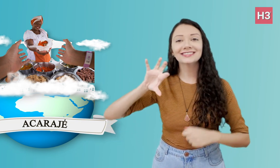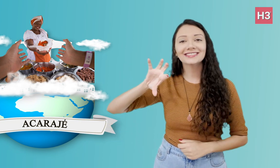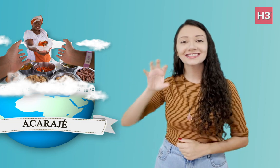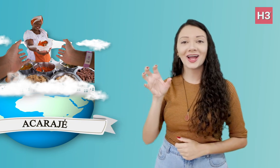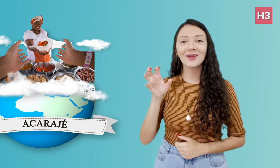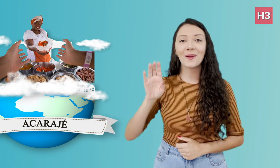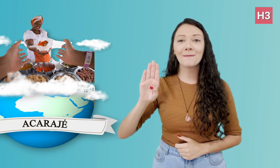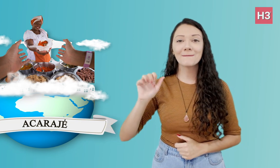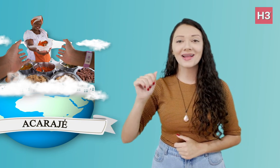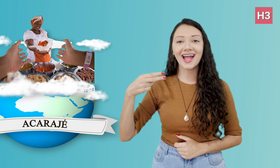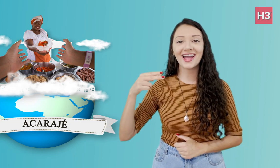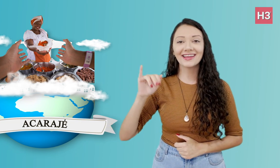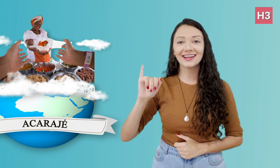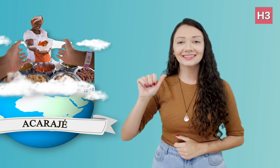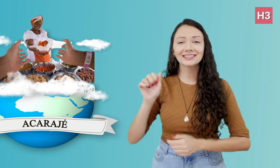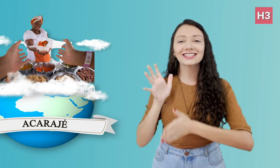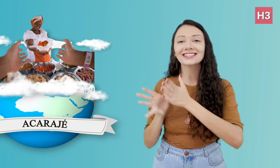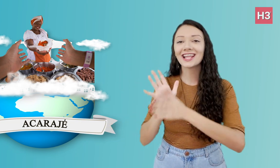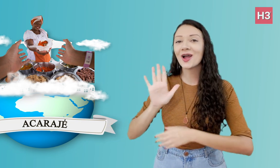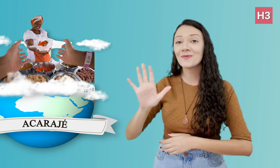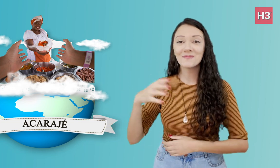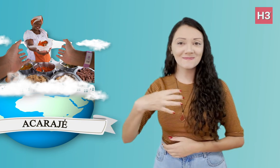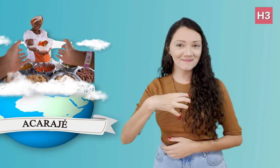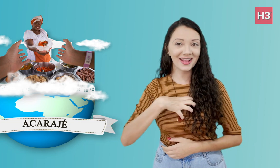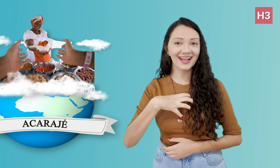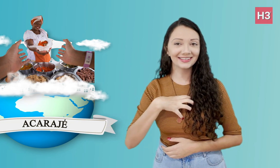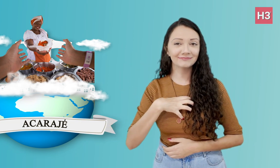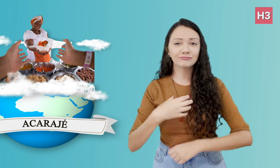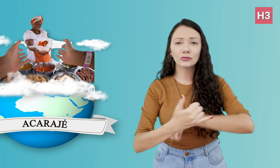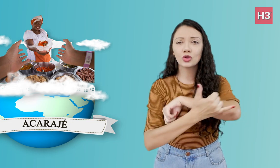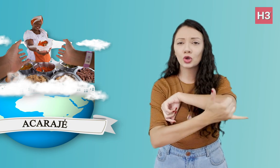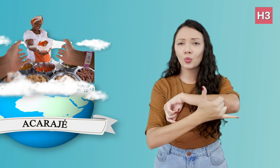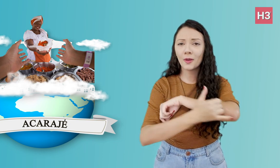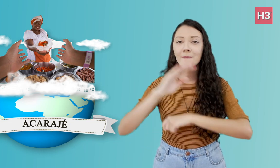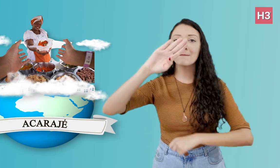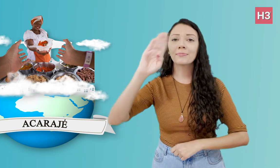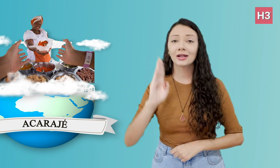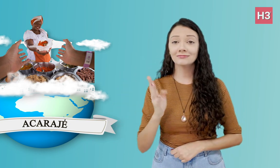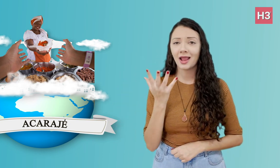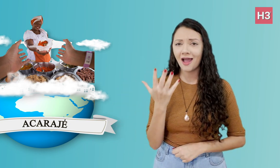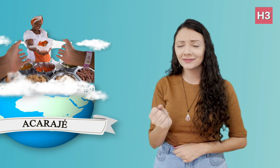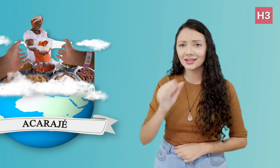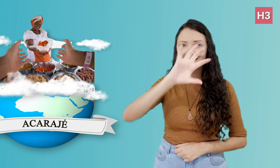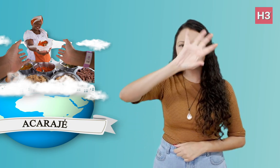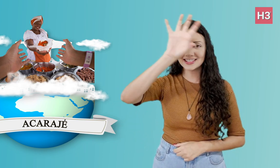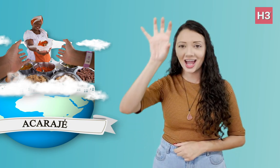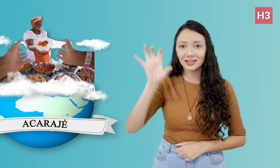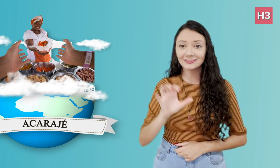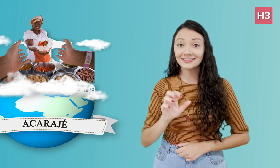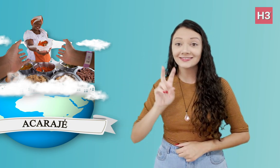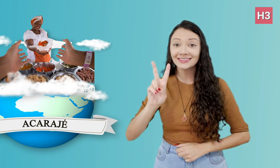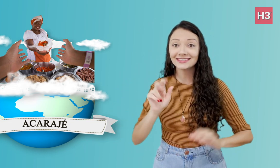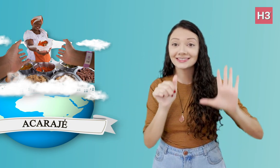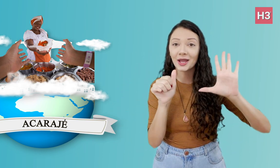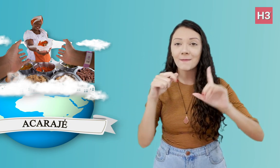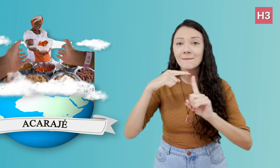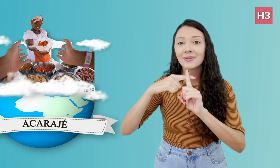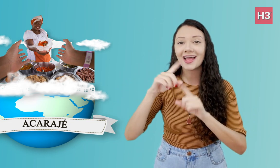The sign for Bahia is (show sign). Brazil has 26 states plus the Federal District